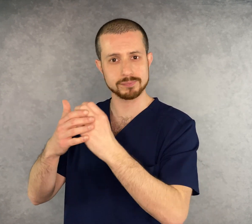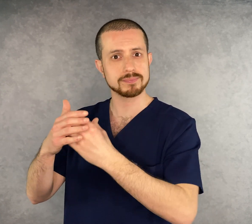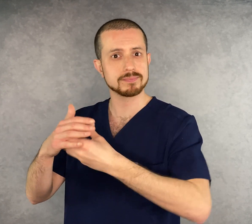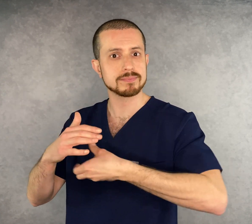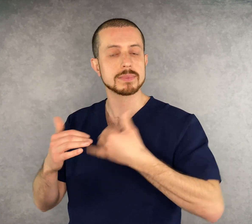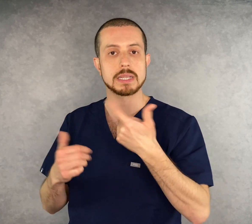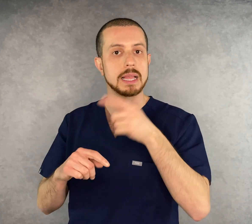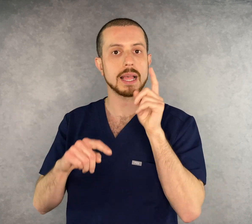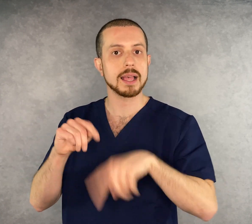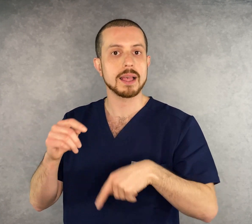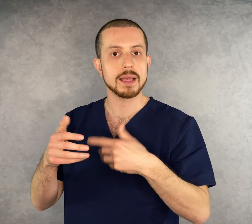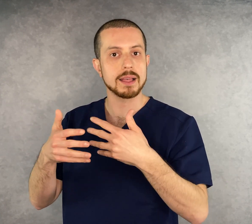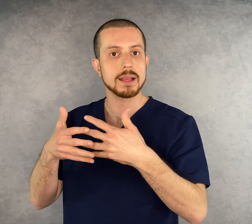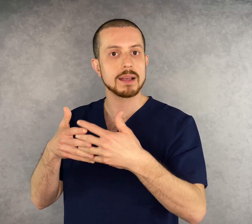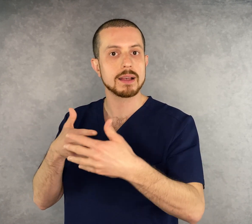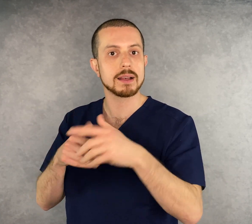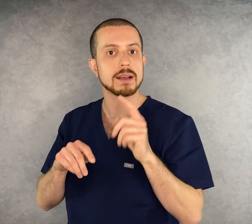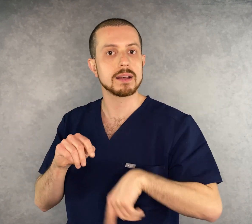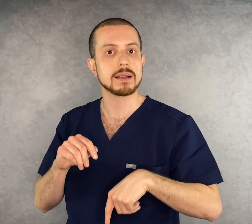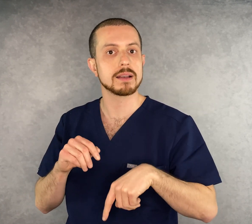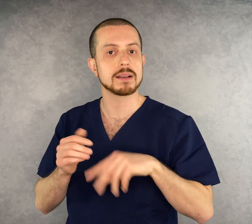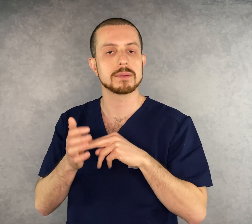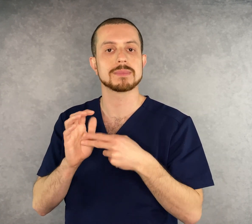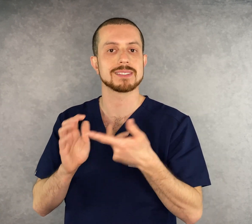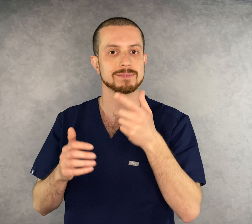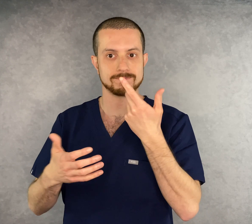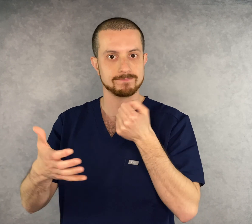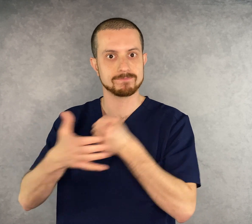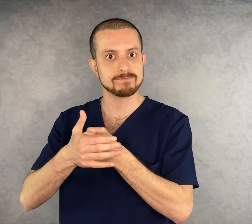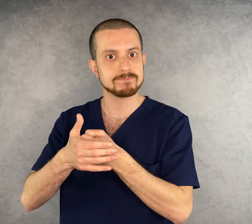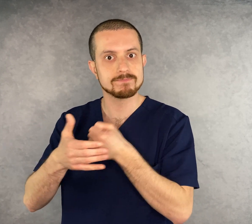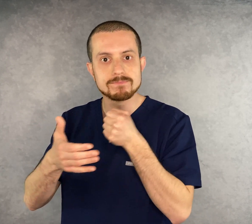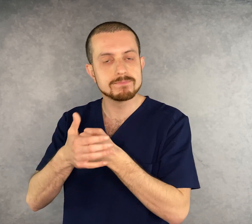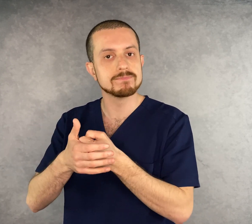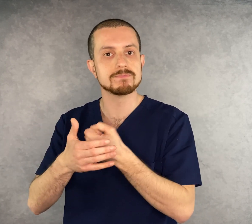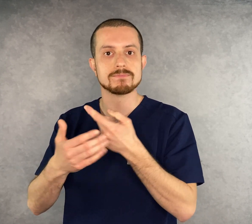oxygen is no longer able to diffuse through the alveoli. It's like hitting a brick wall,